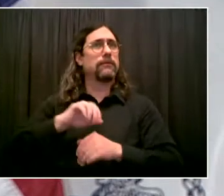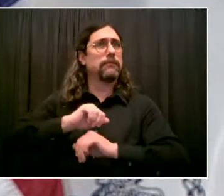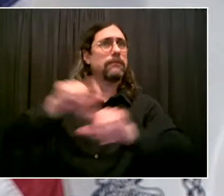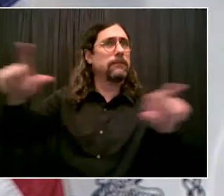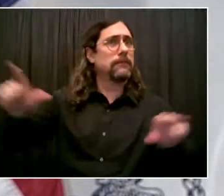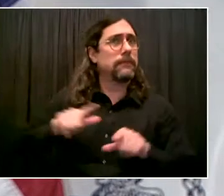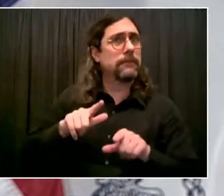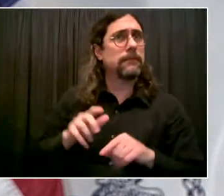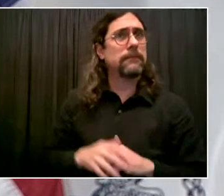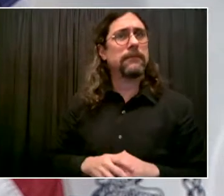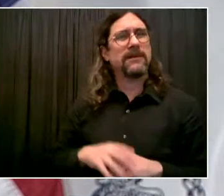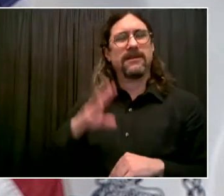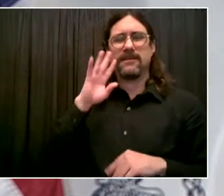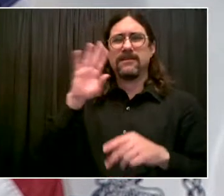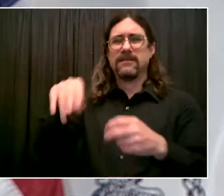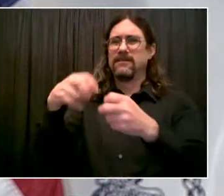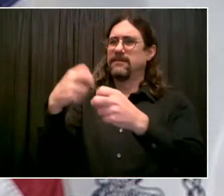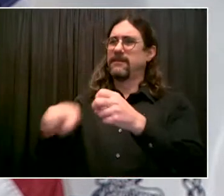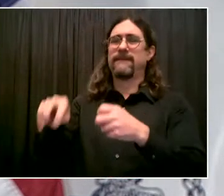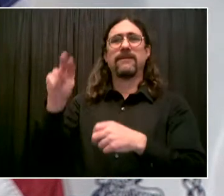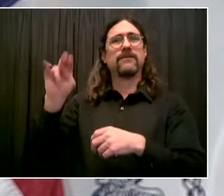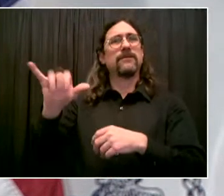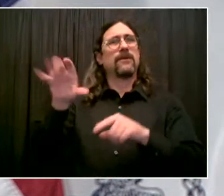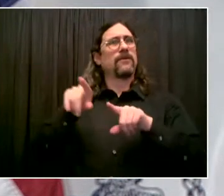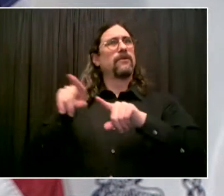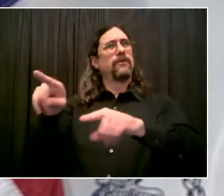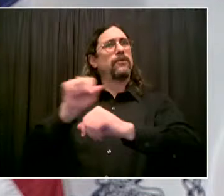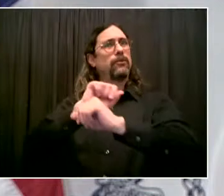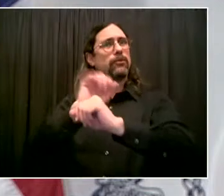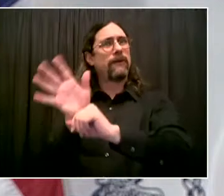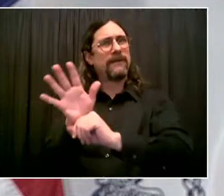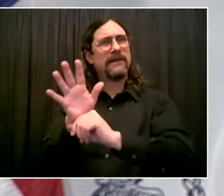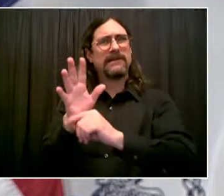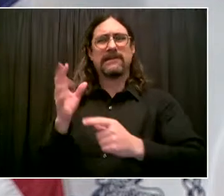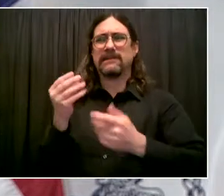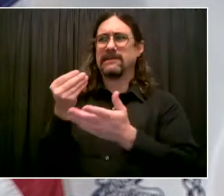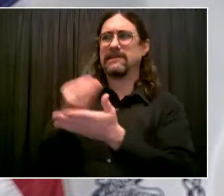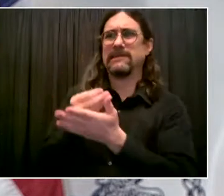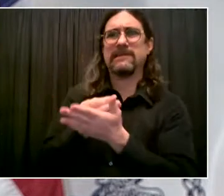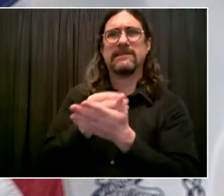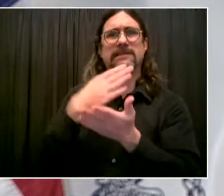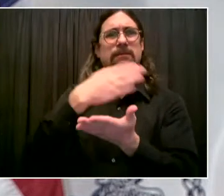HAHAEV B BEEN N IHT WITH HARD TIMES AND WE CAN GETT THRHRUOGHGH THIS TOGETHER AS NEWEW